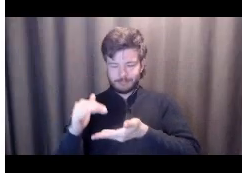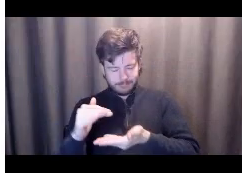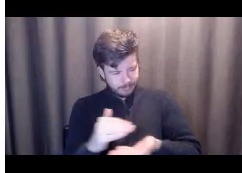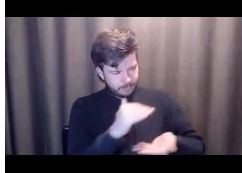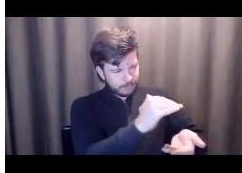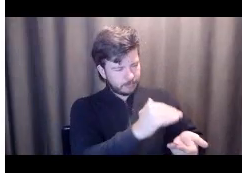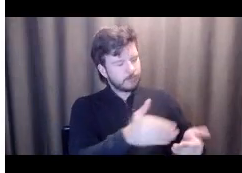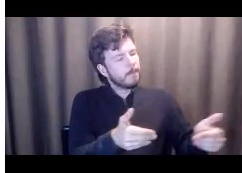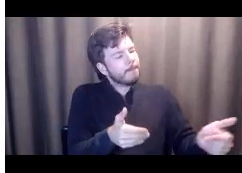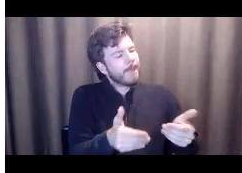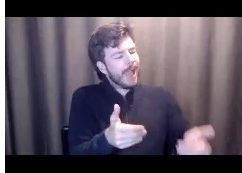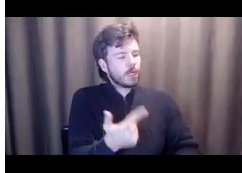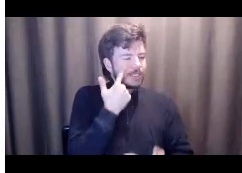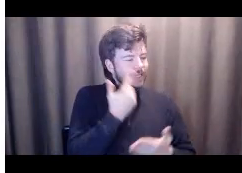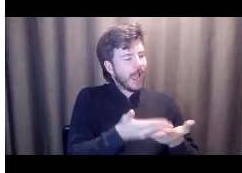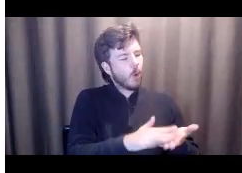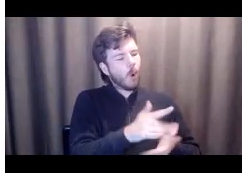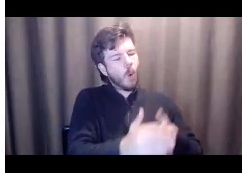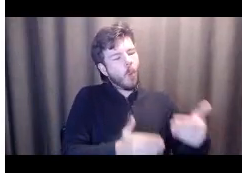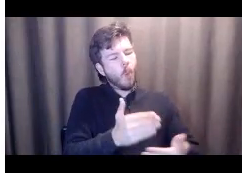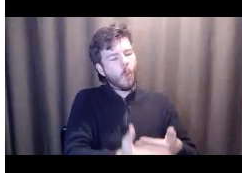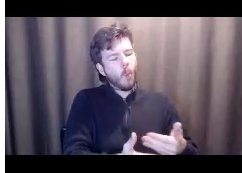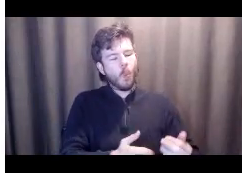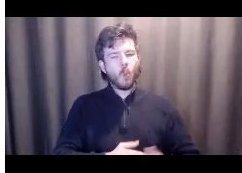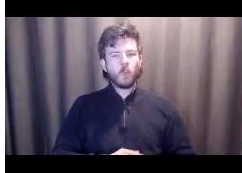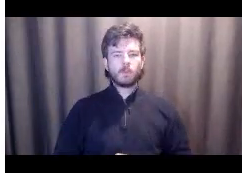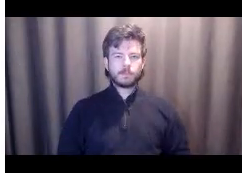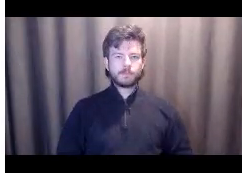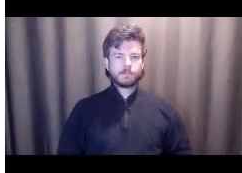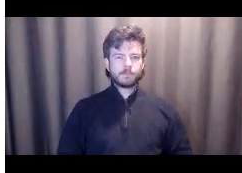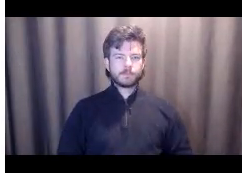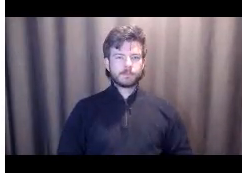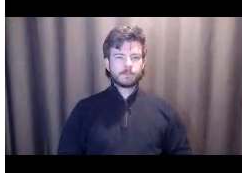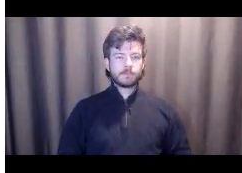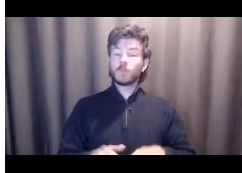We can also schedule regular check-ins with the participant.